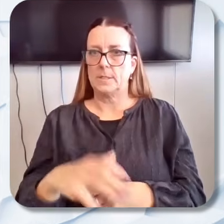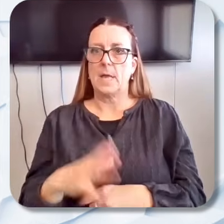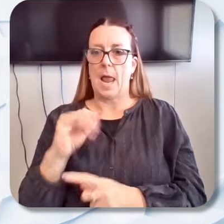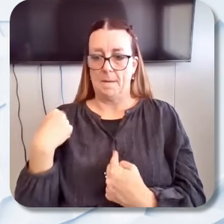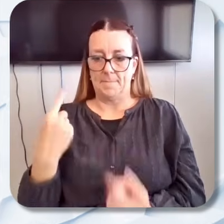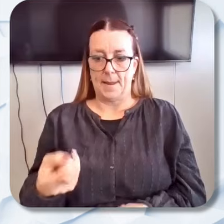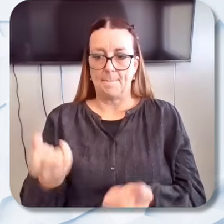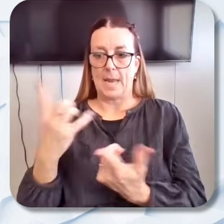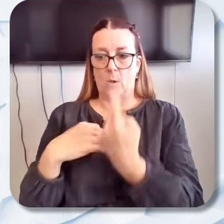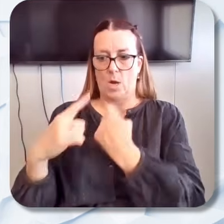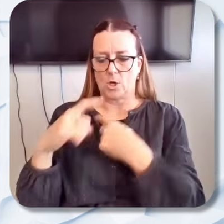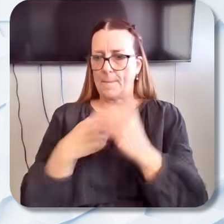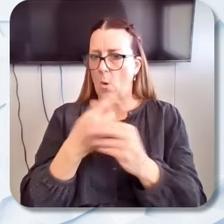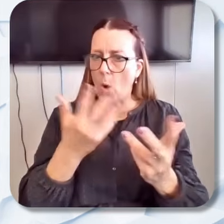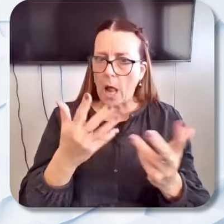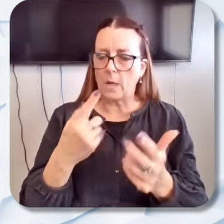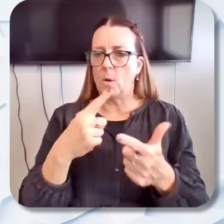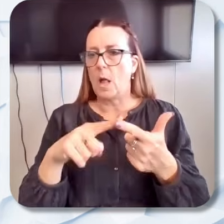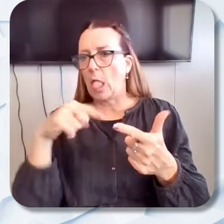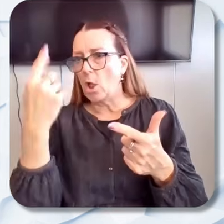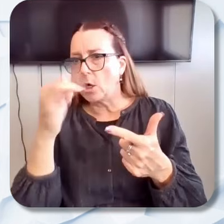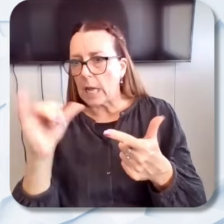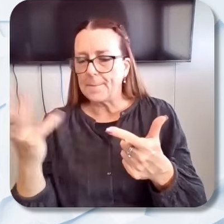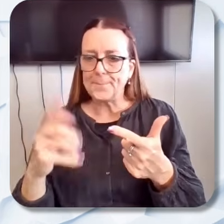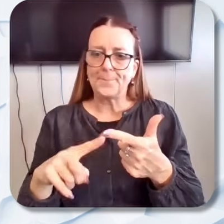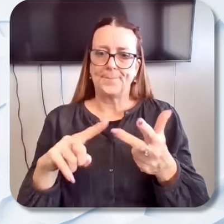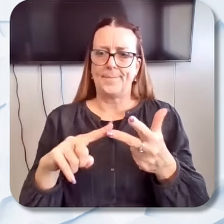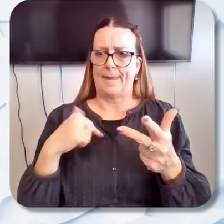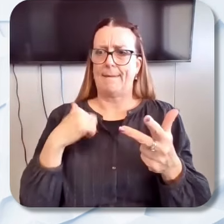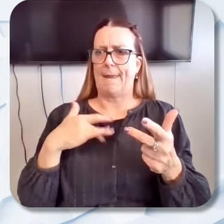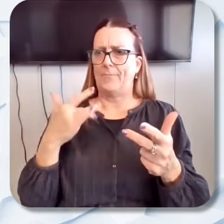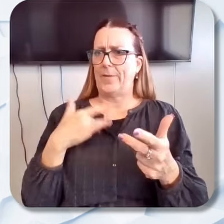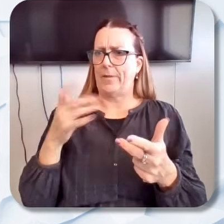about what this is, what this looks like, and I can feel the worry and anxiety that